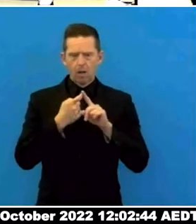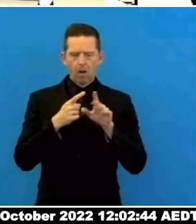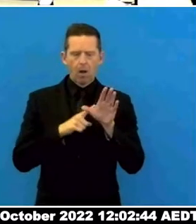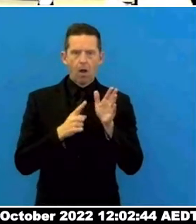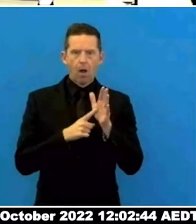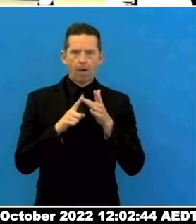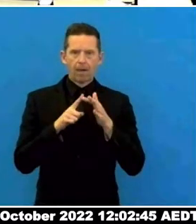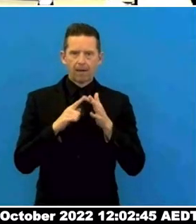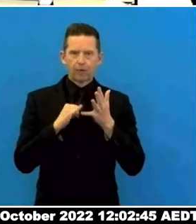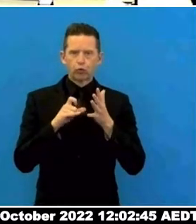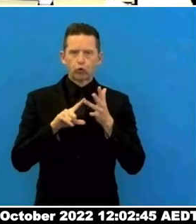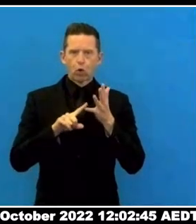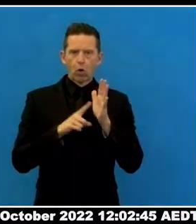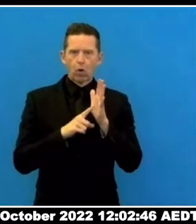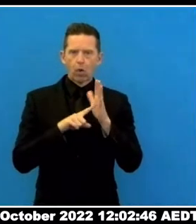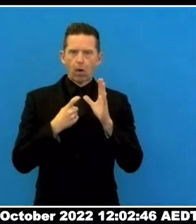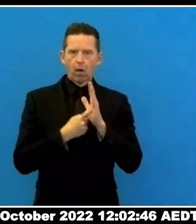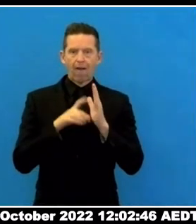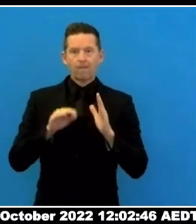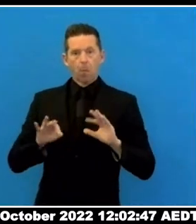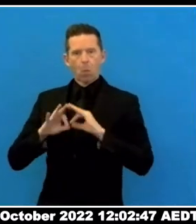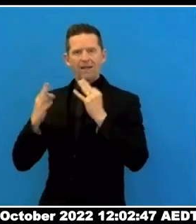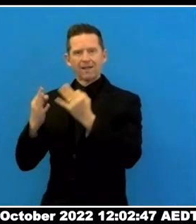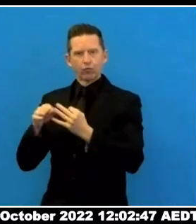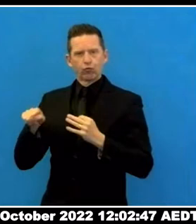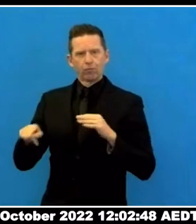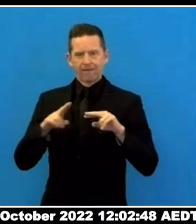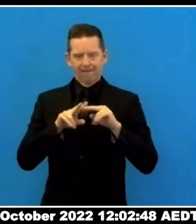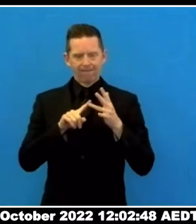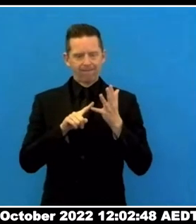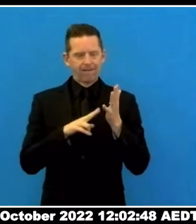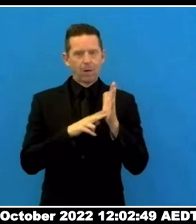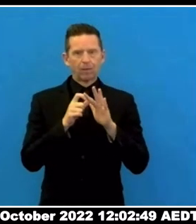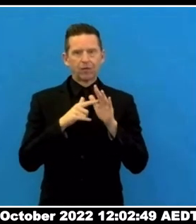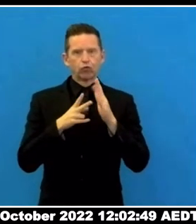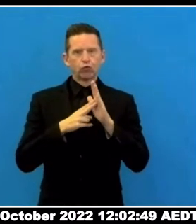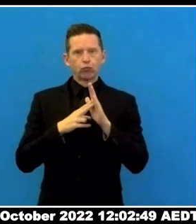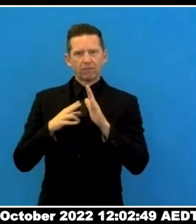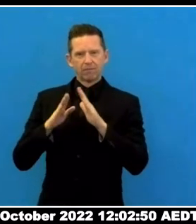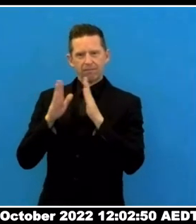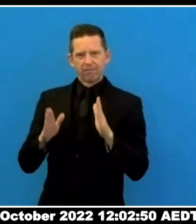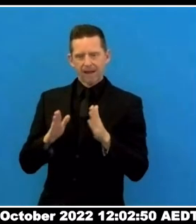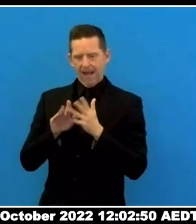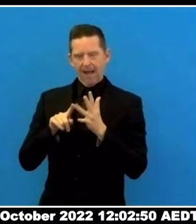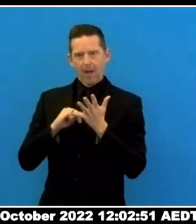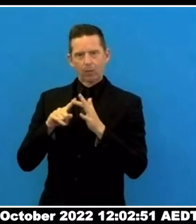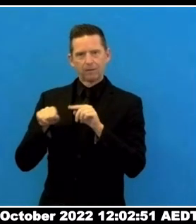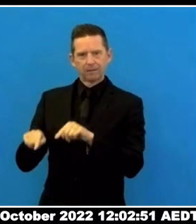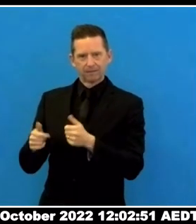and you will see she's here in the hearing room with us. I hope you're not too cold. It's freezing in here.